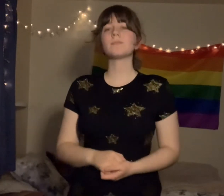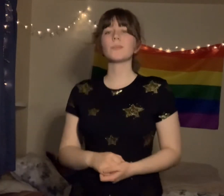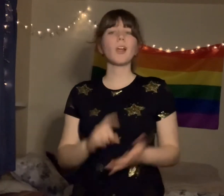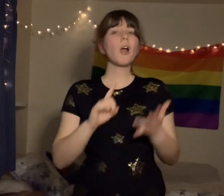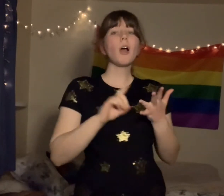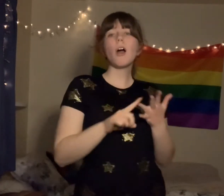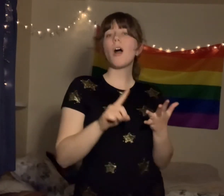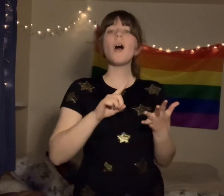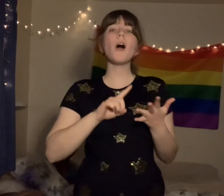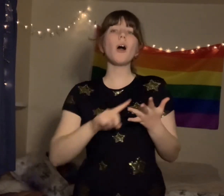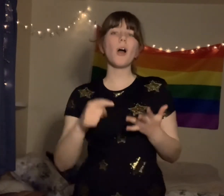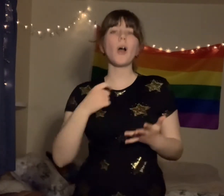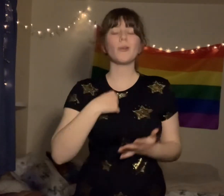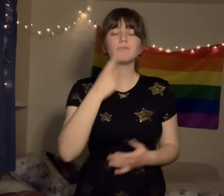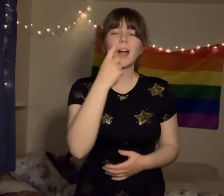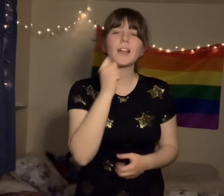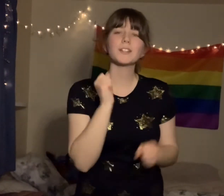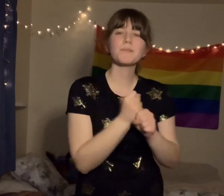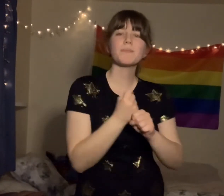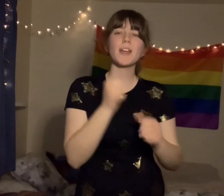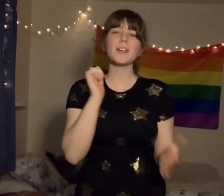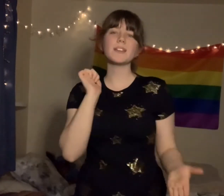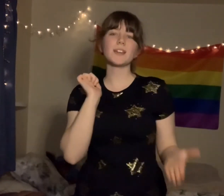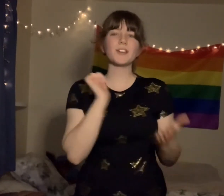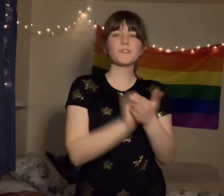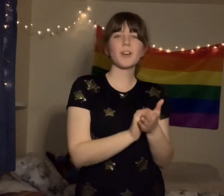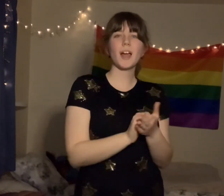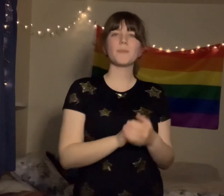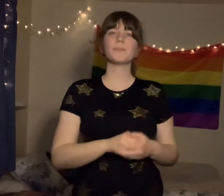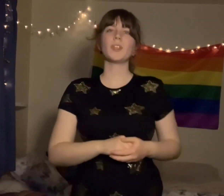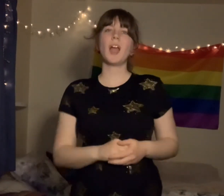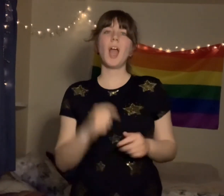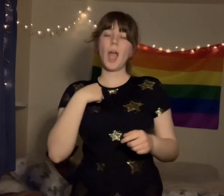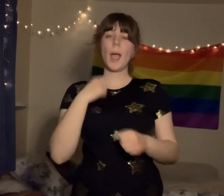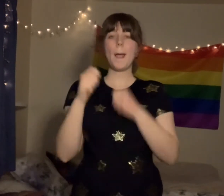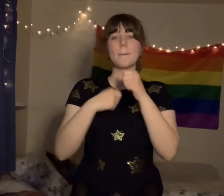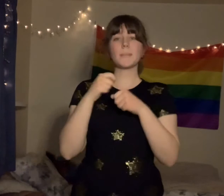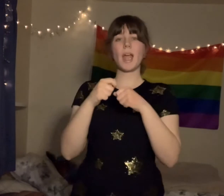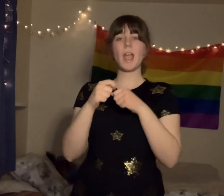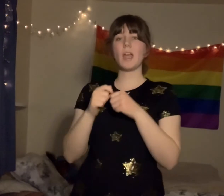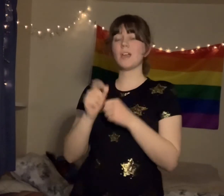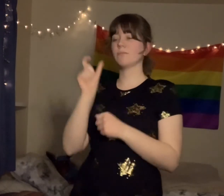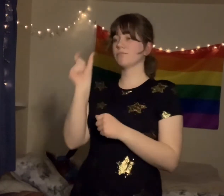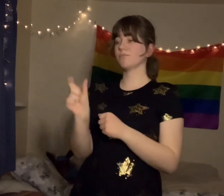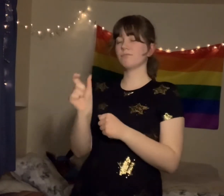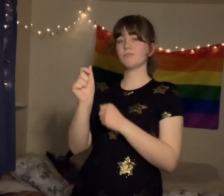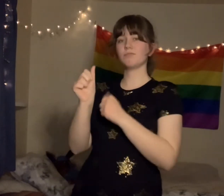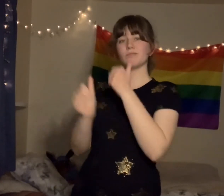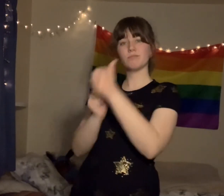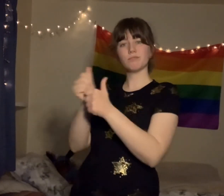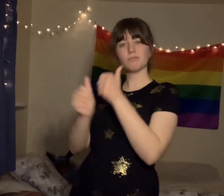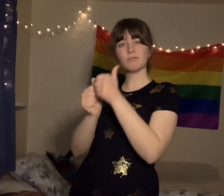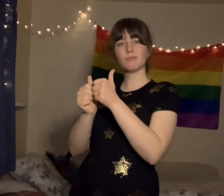Oh oh I can make it right I became a hero